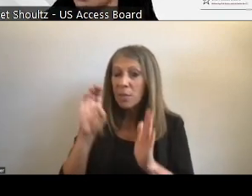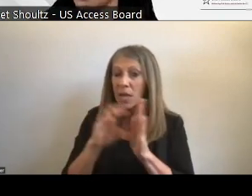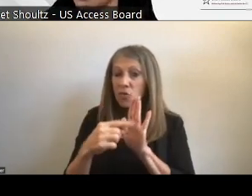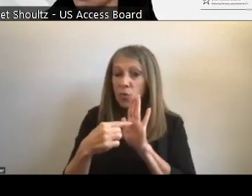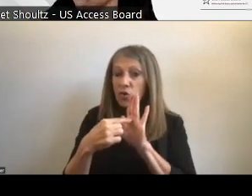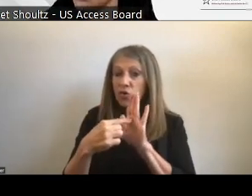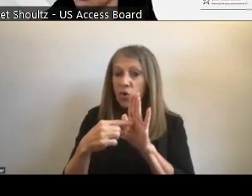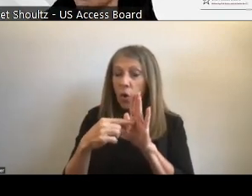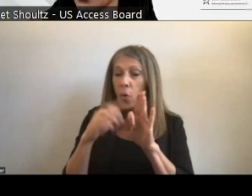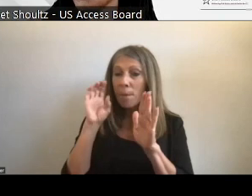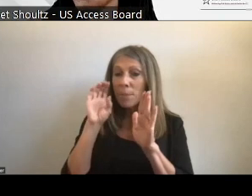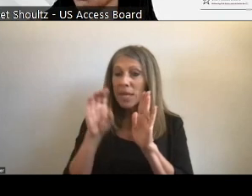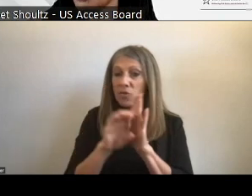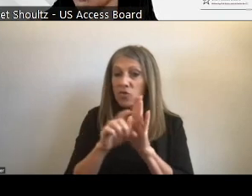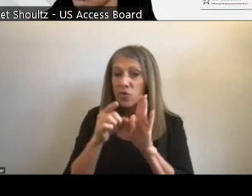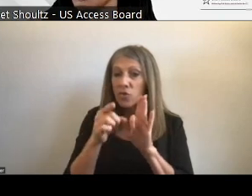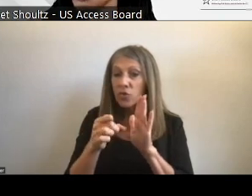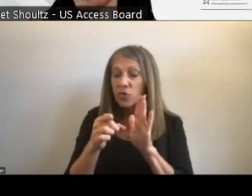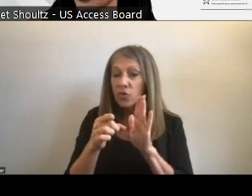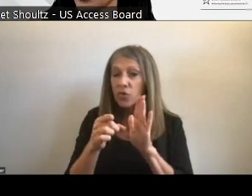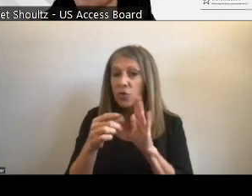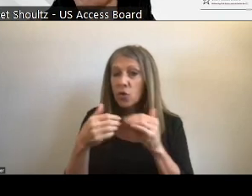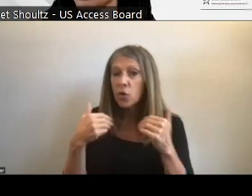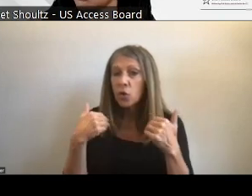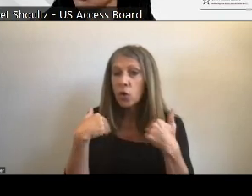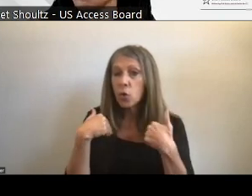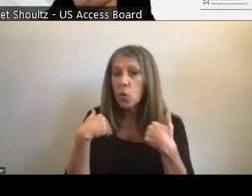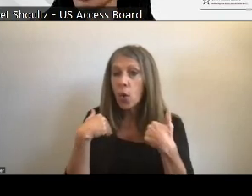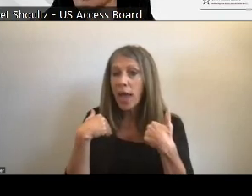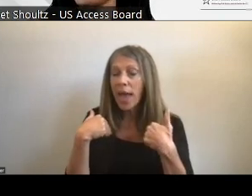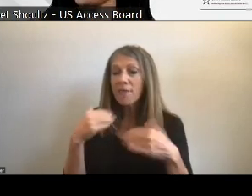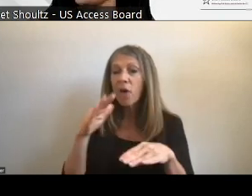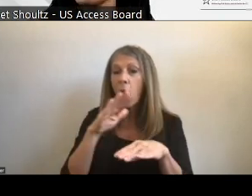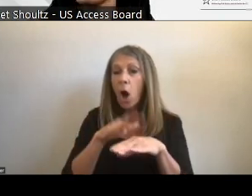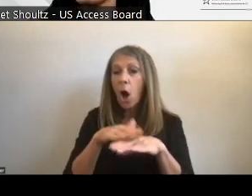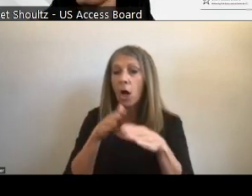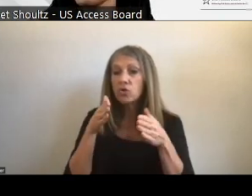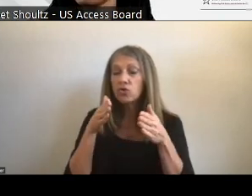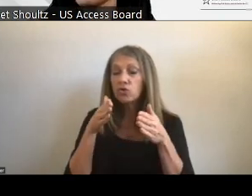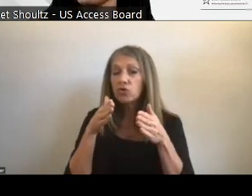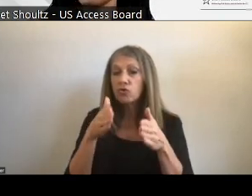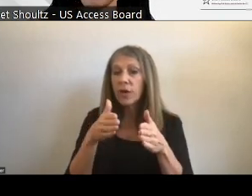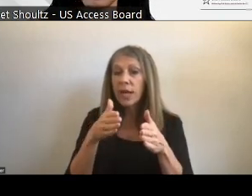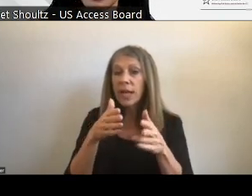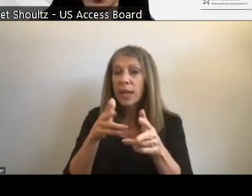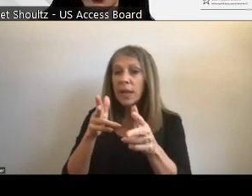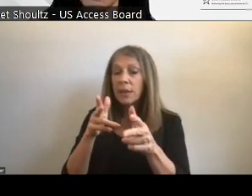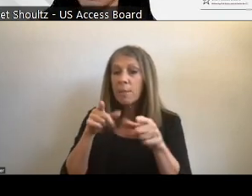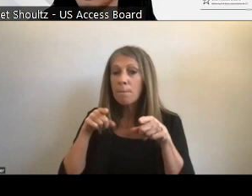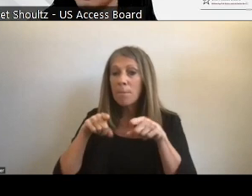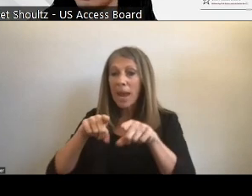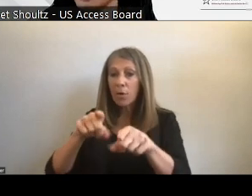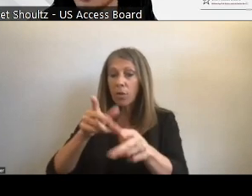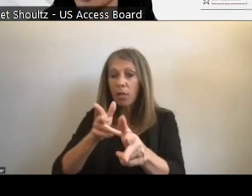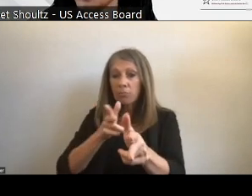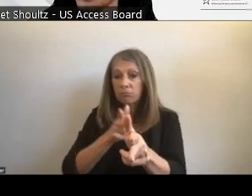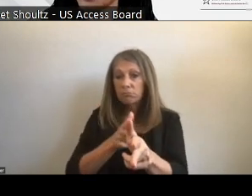an illustration of that. So in this image you have an on-street parallel parking space and accessible